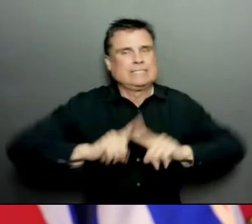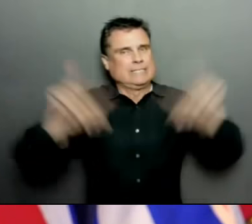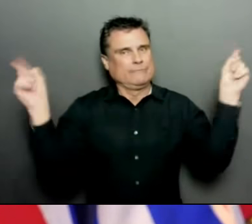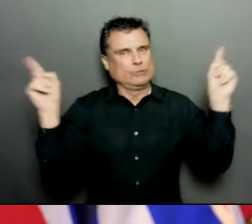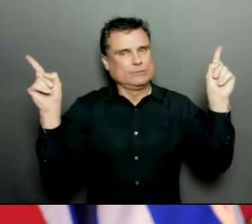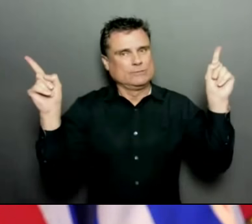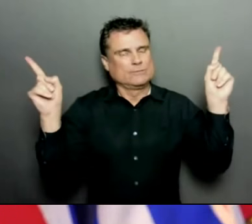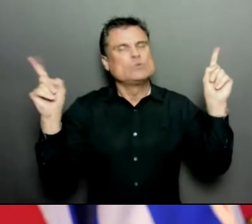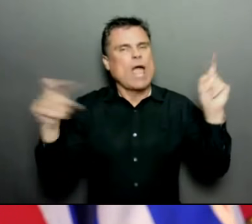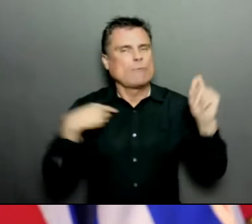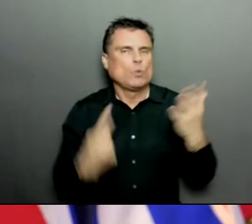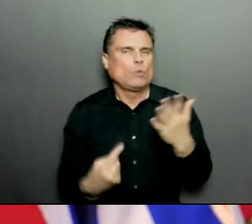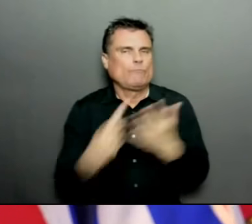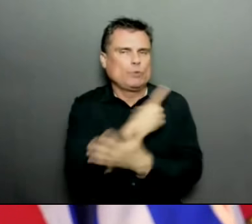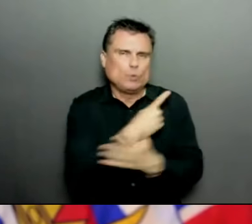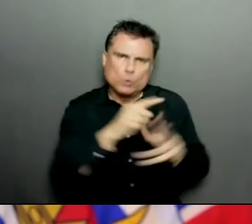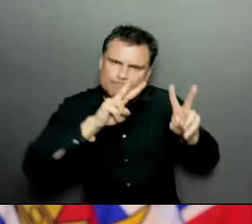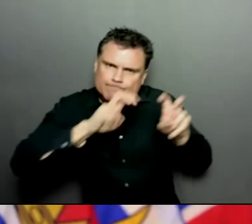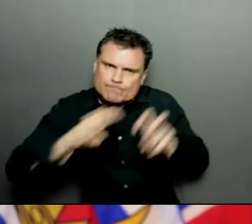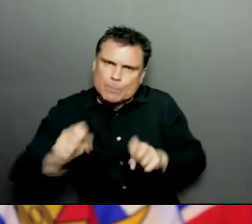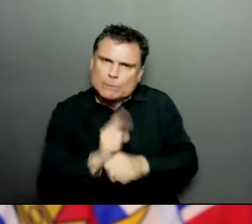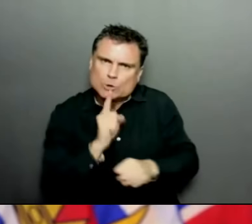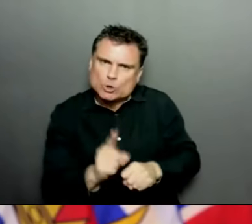Thank you.